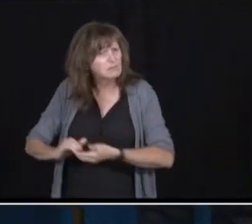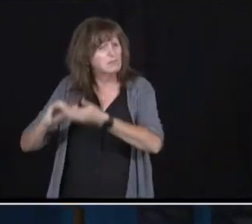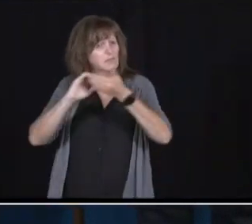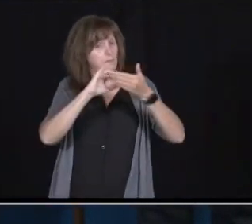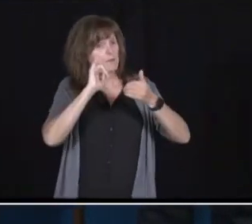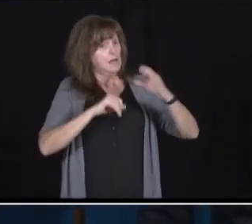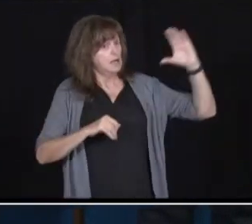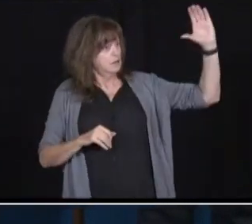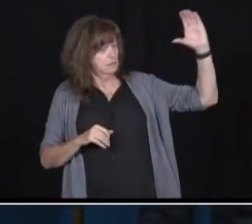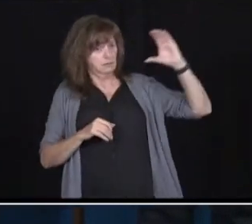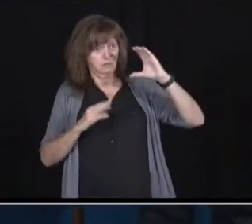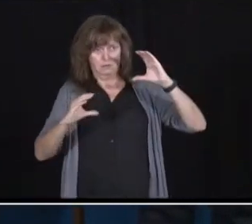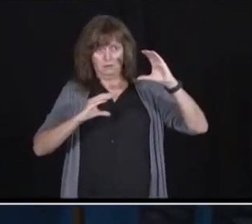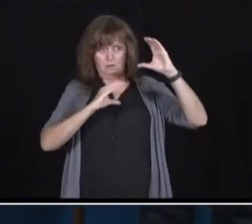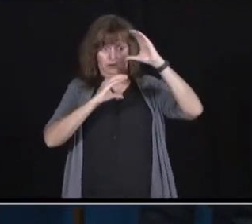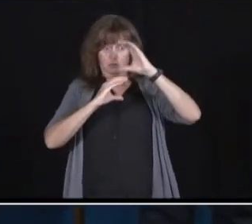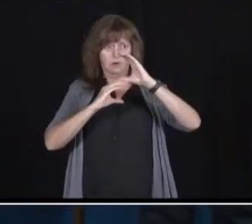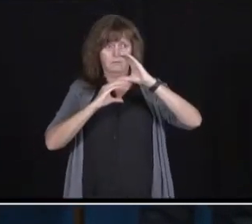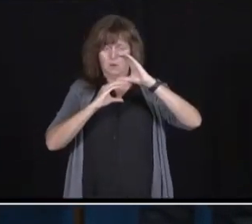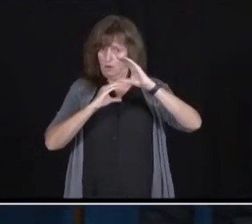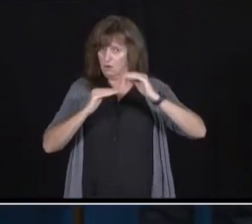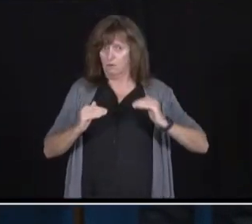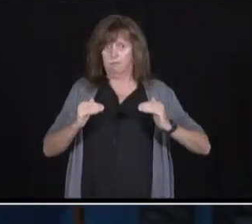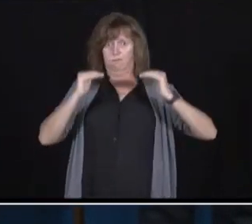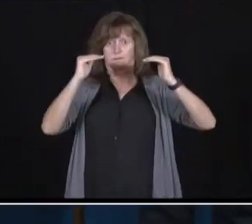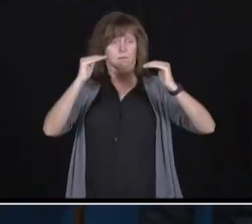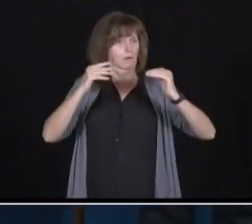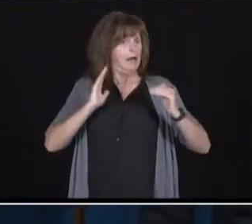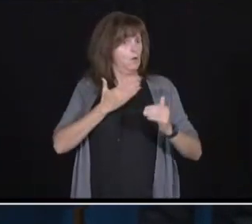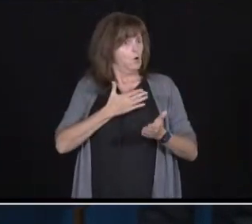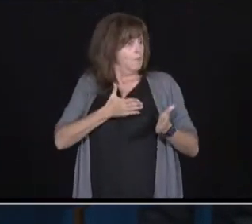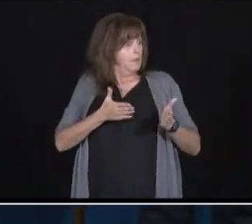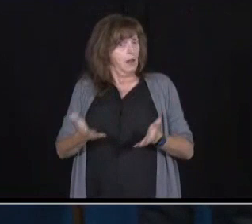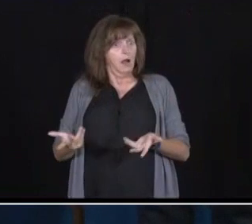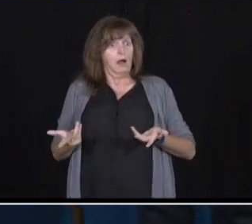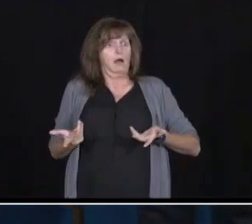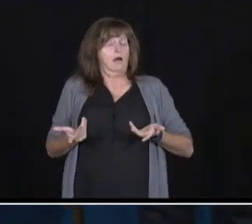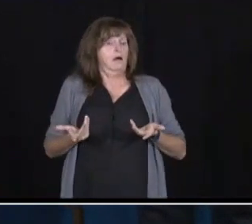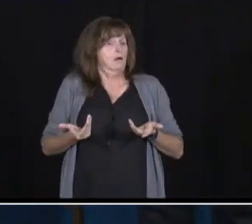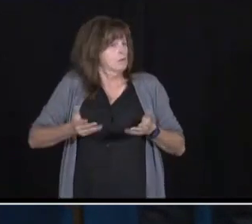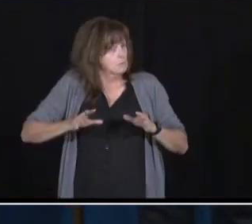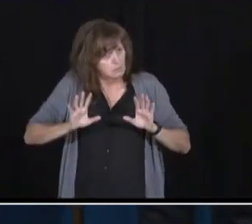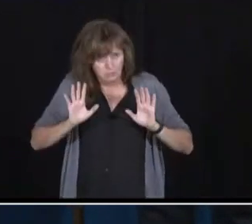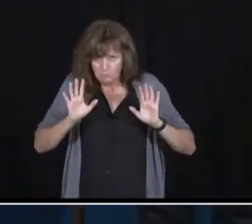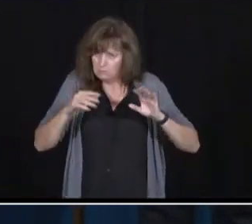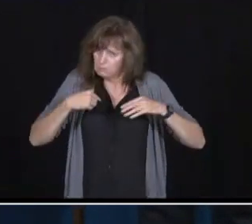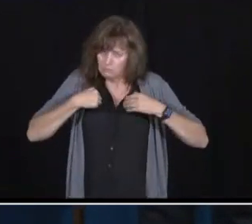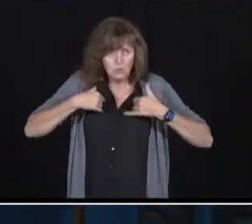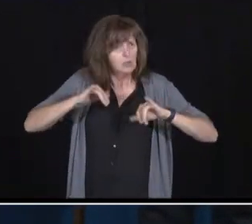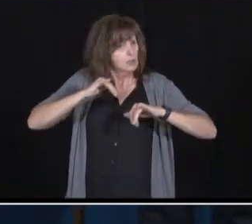And I explained it to him. And I said that we are all in this together. We need all levels of support.